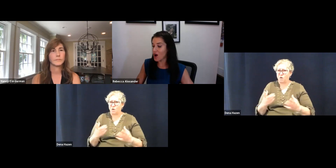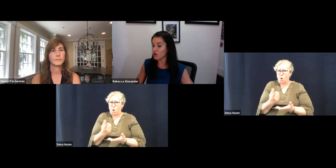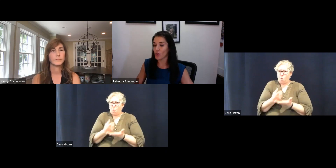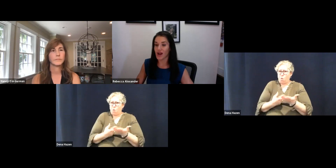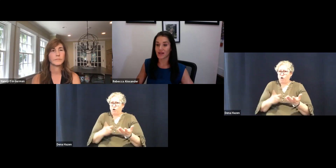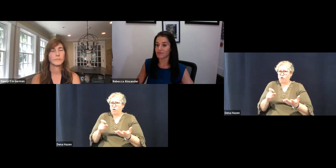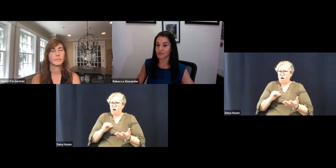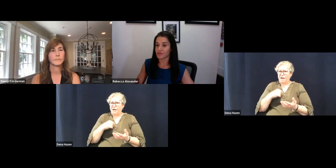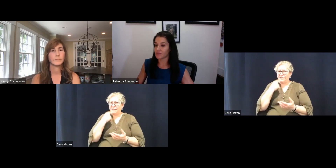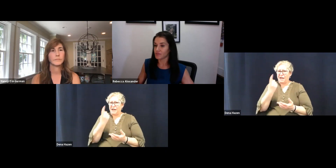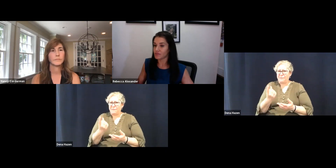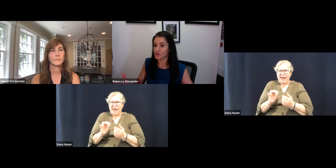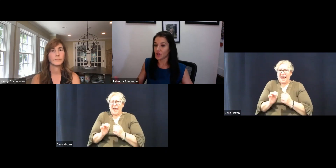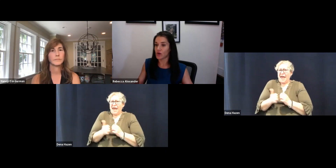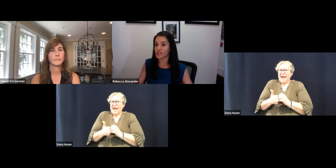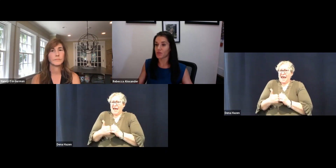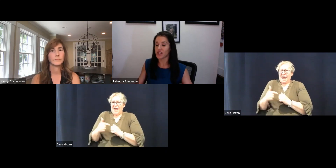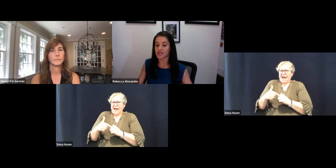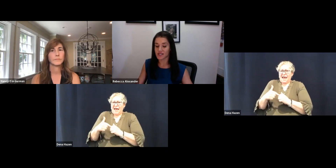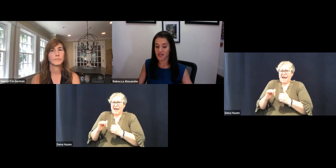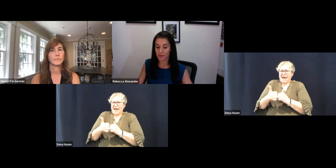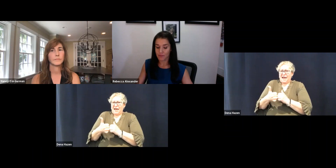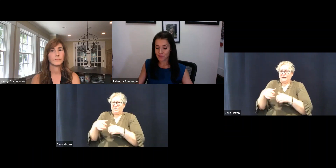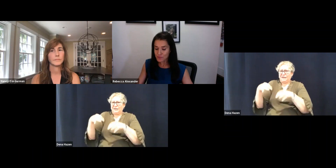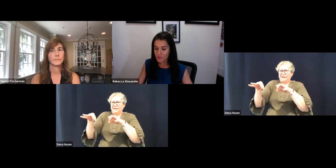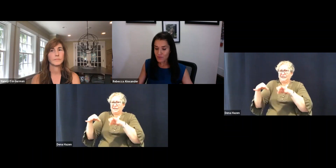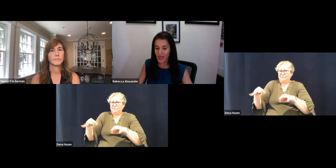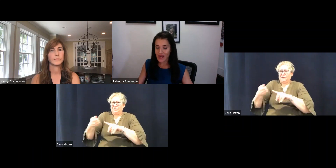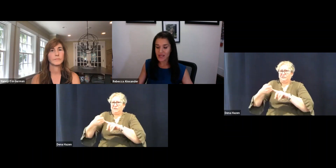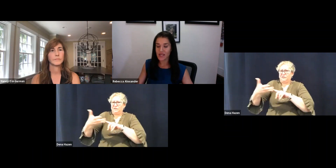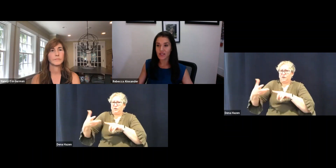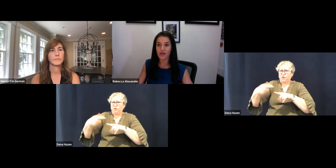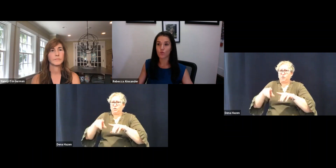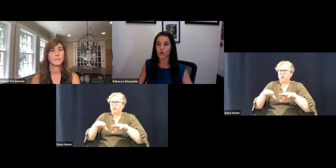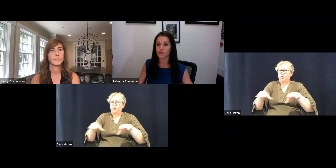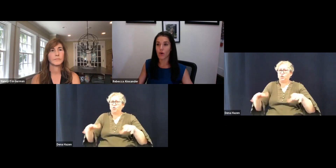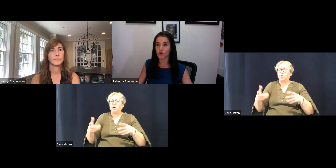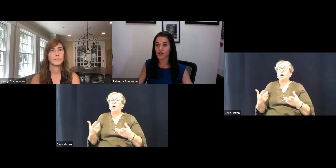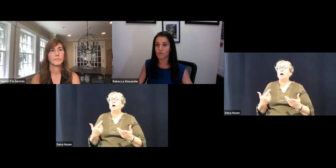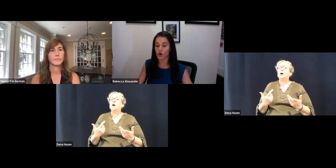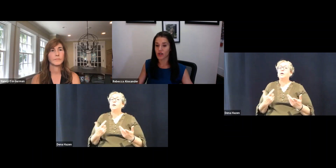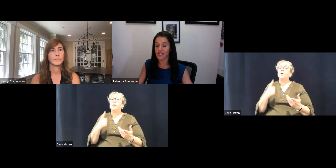How do I explain this to them? And I think that what's most important